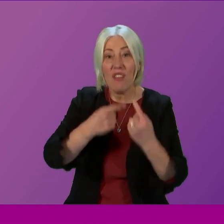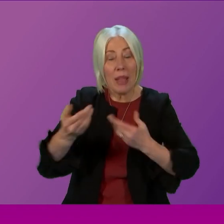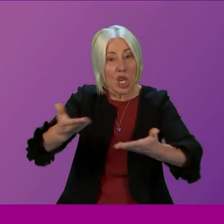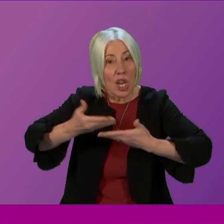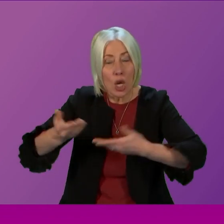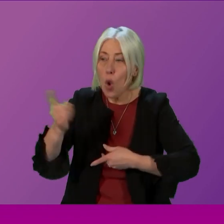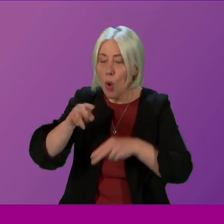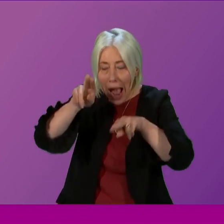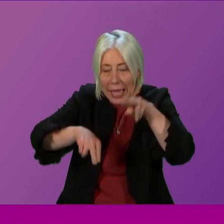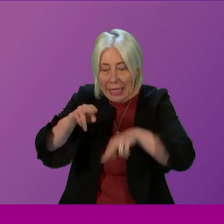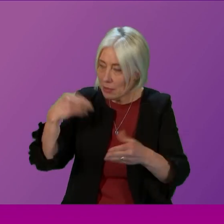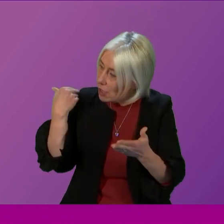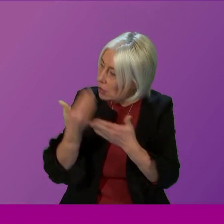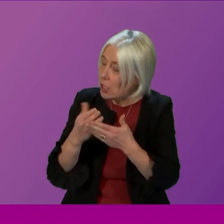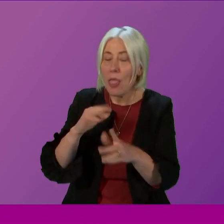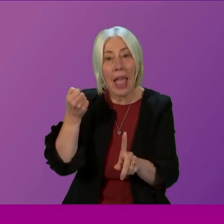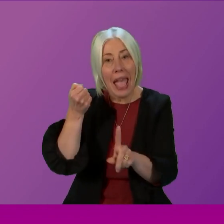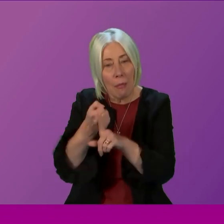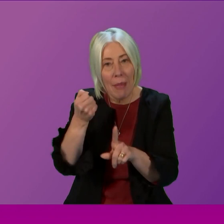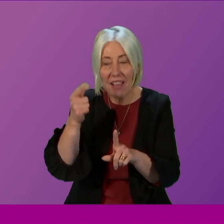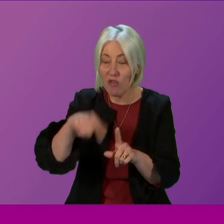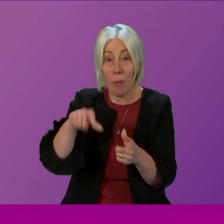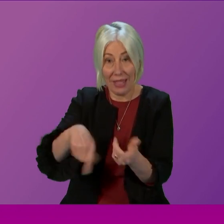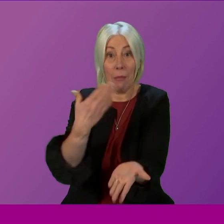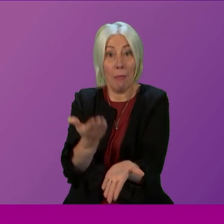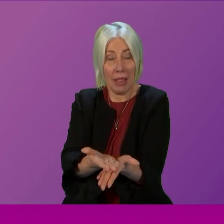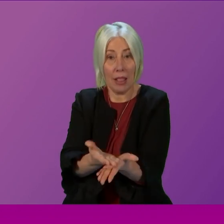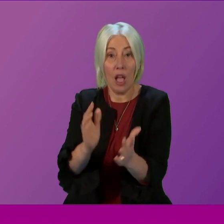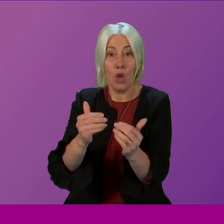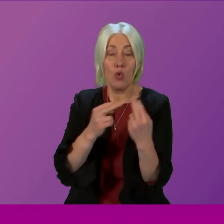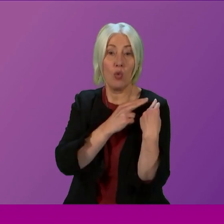assessment has been made of the impact that the bill could have on devolved responsibilities?